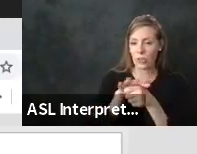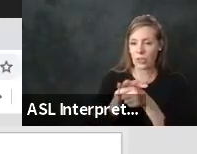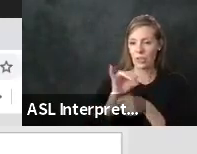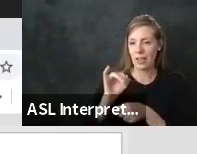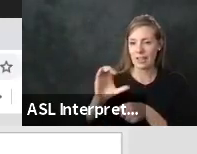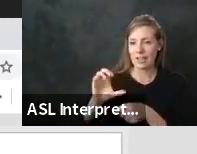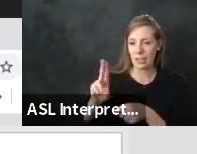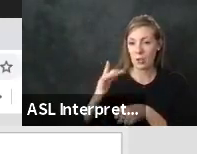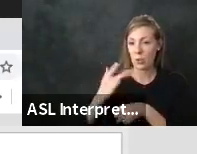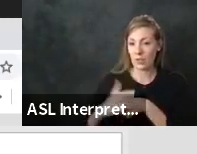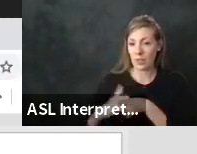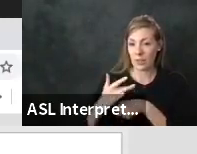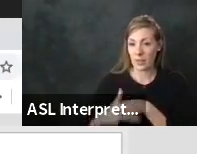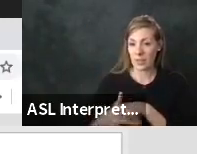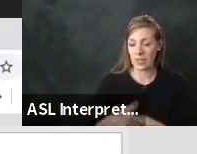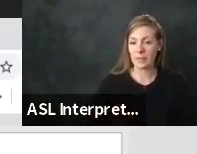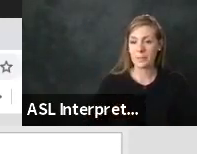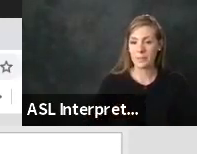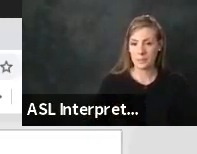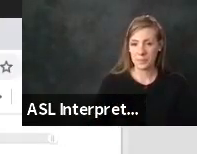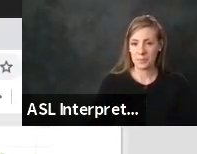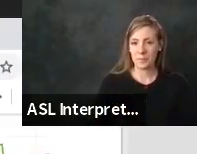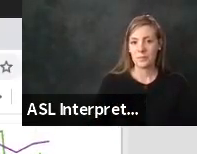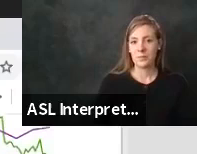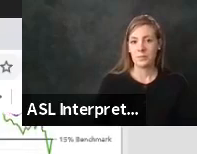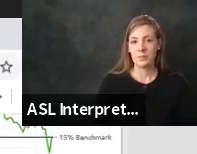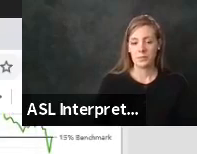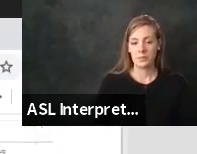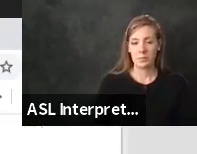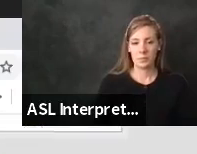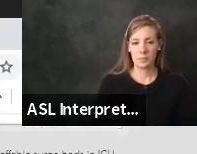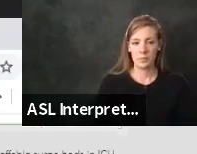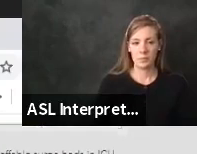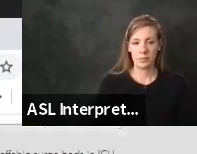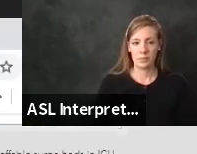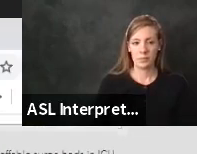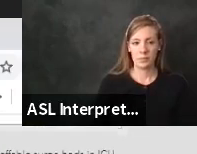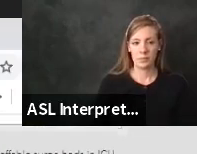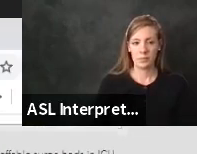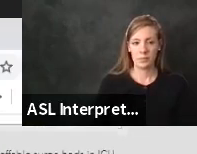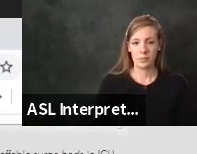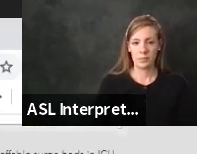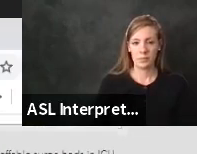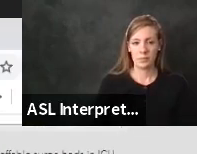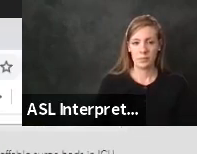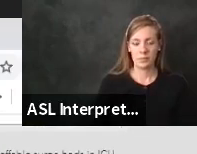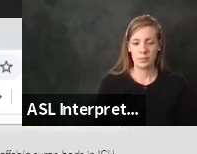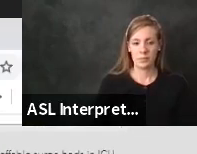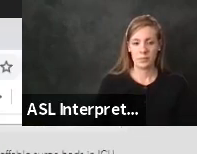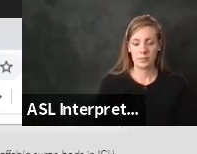So other Bay Area County this chart in the dark blue.